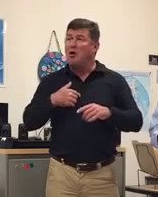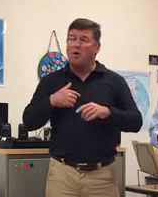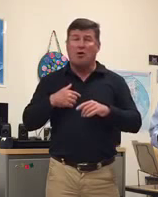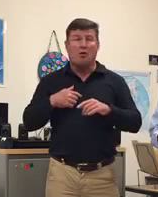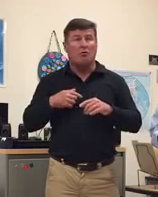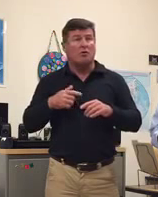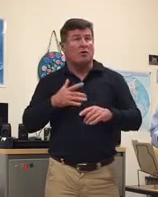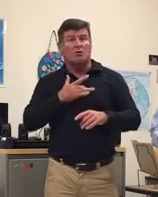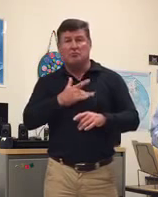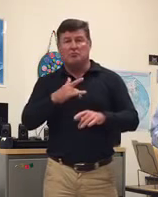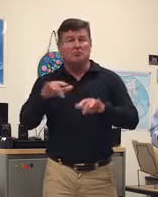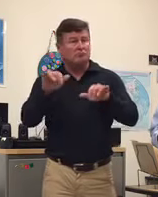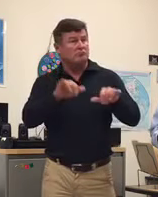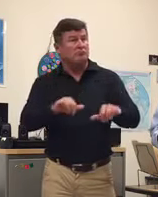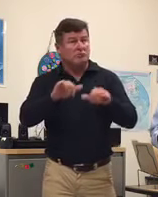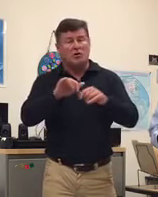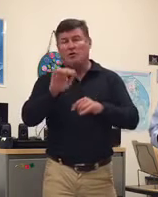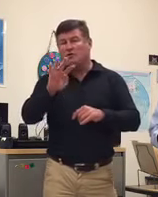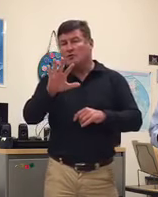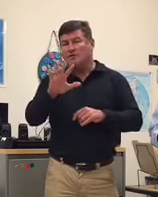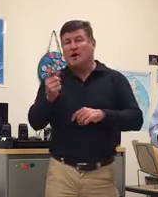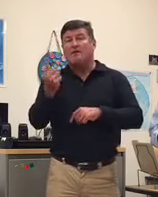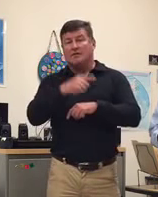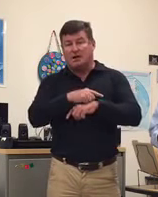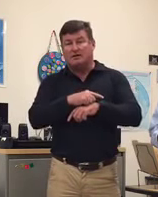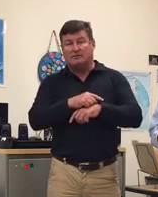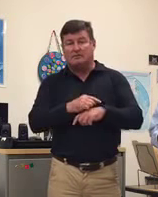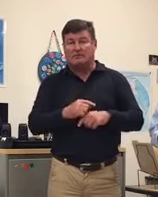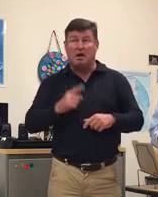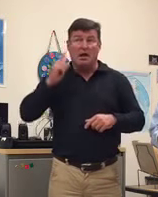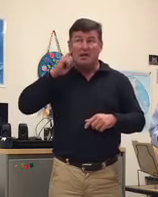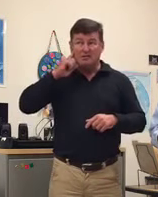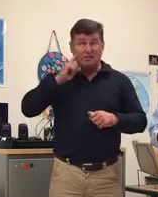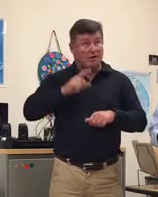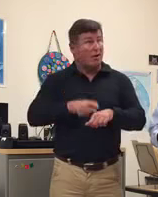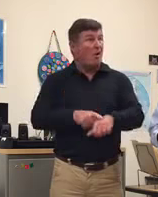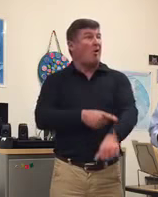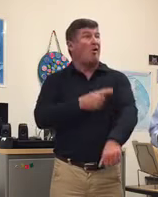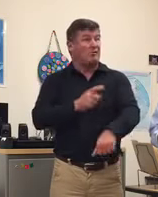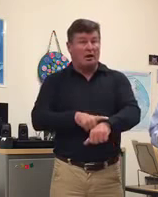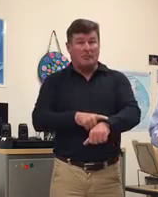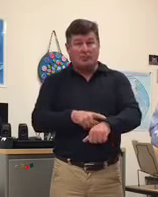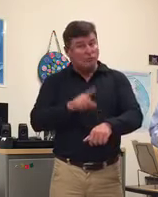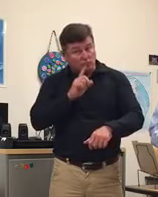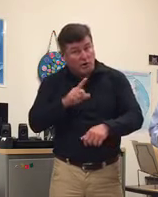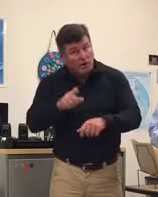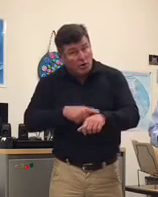However our general standard under other law is 45 days. While that does sound like a long time